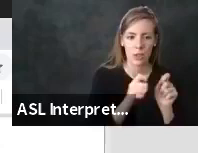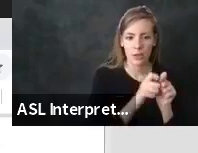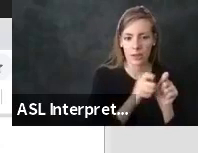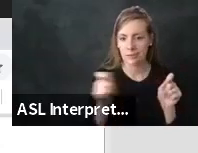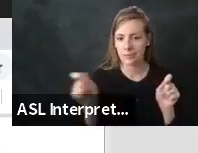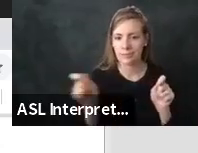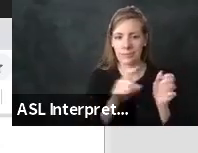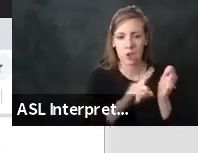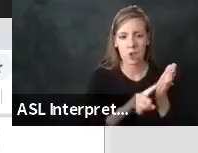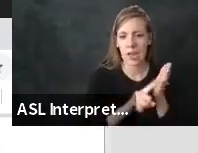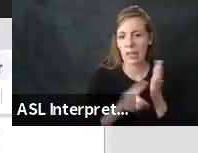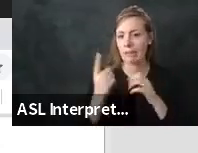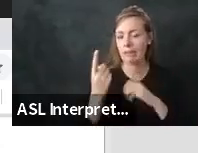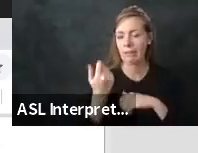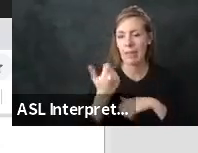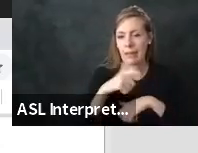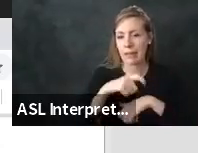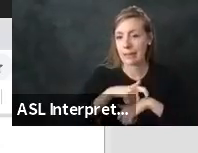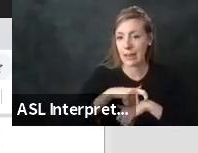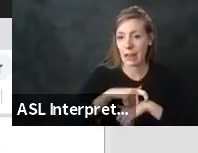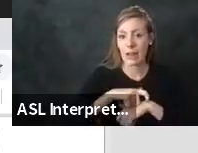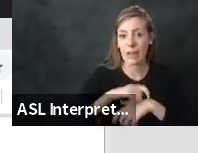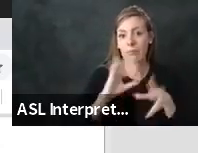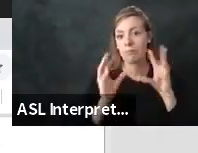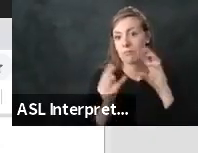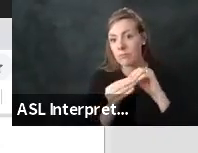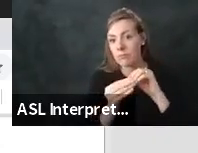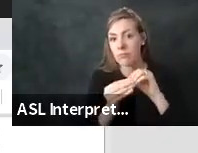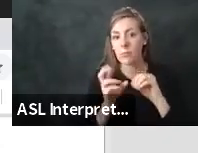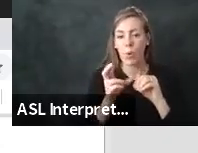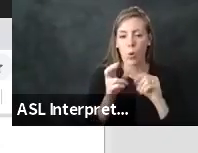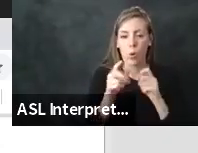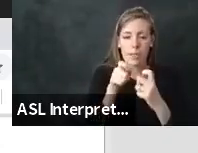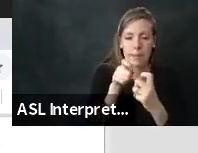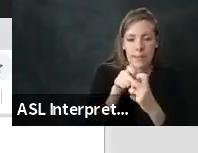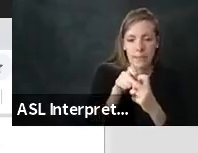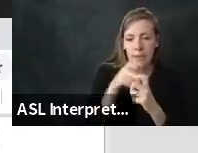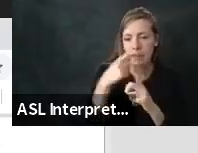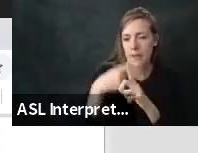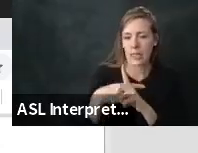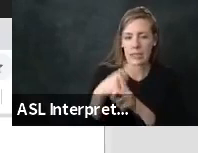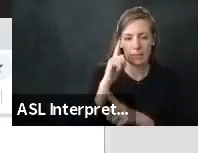to look at depth over all time or Zoom in to more recent trends.